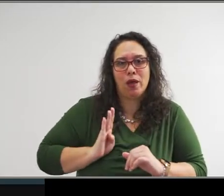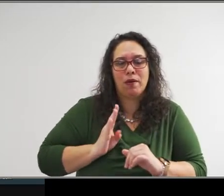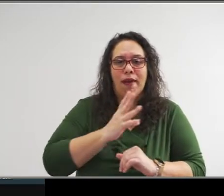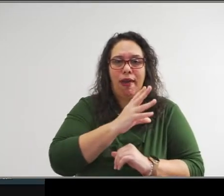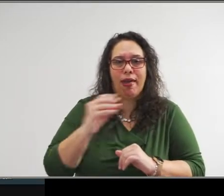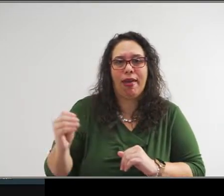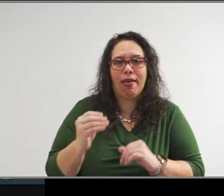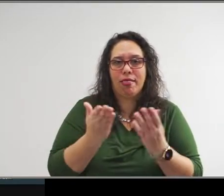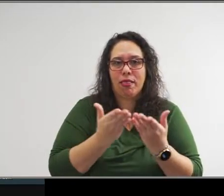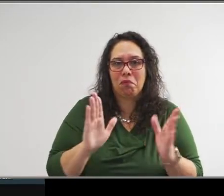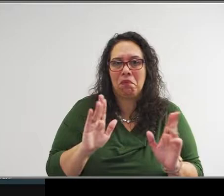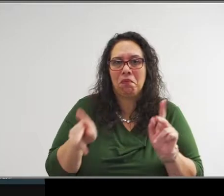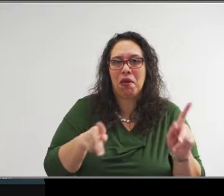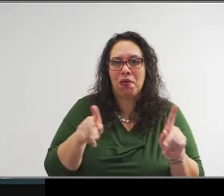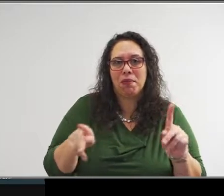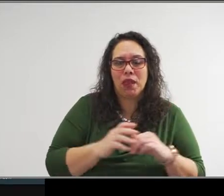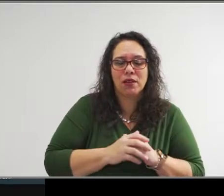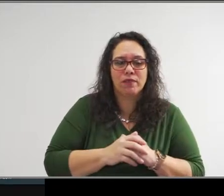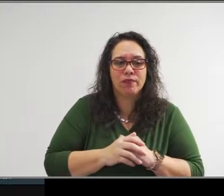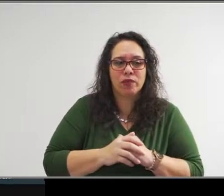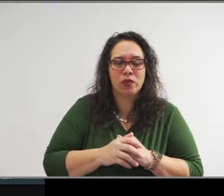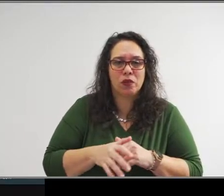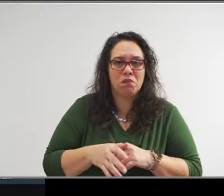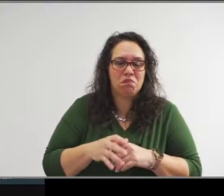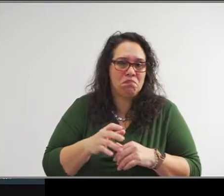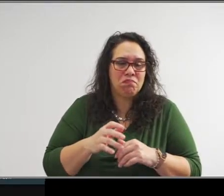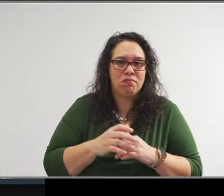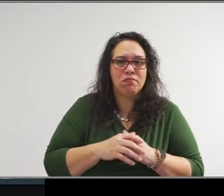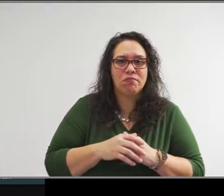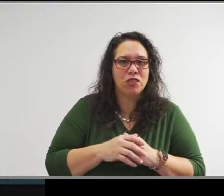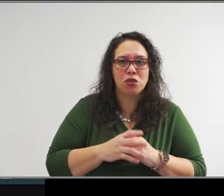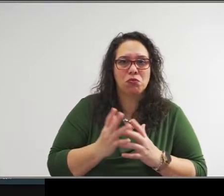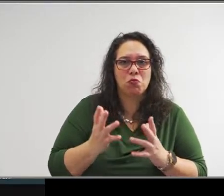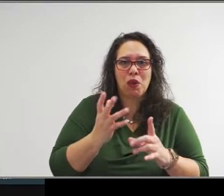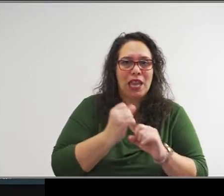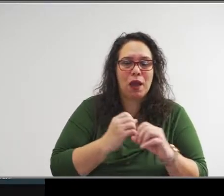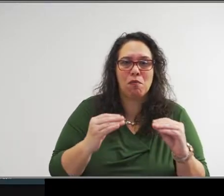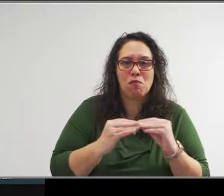we hear news and further developments occur.